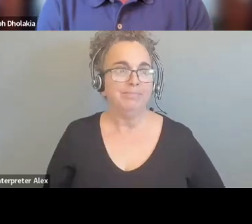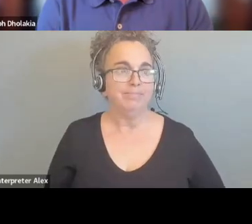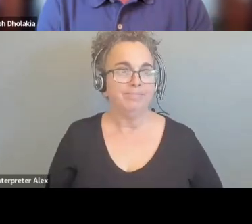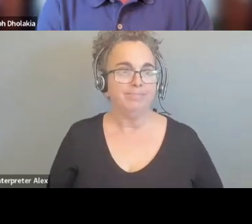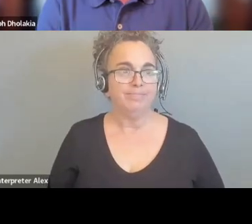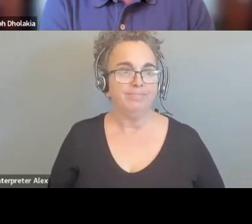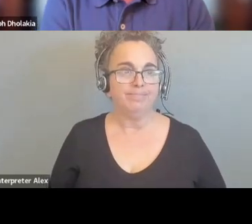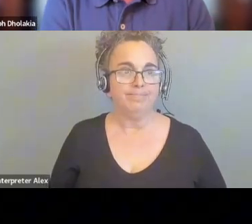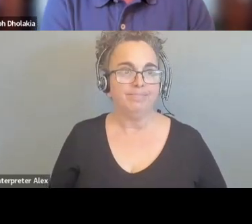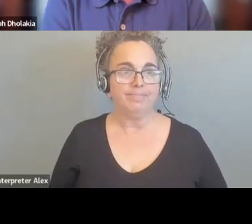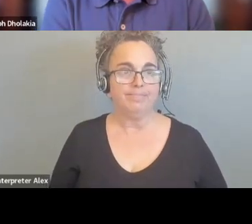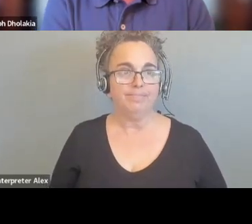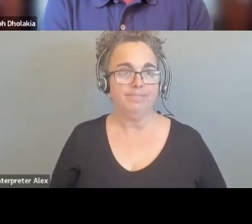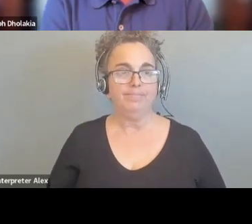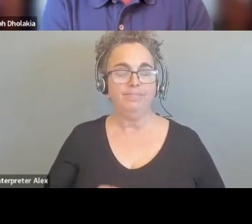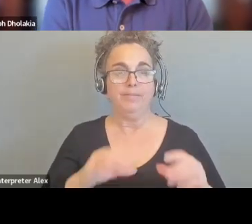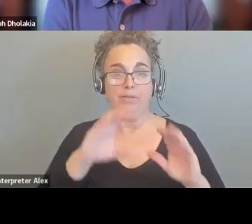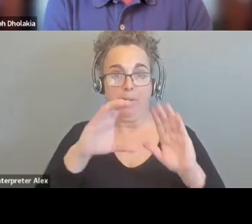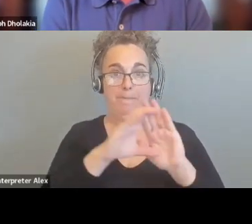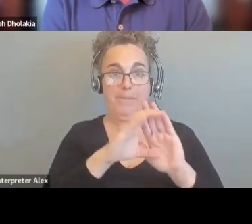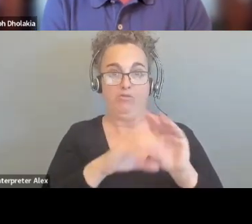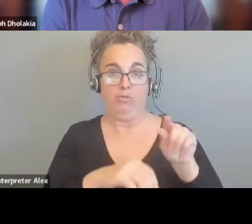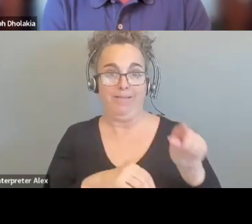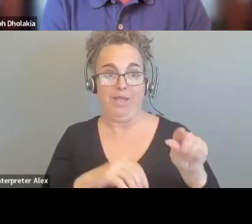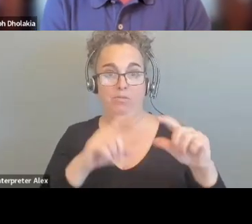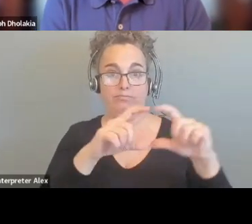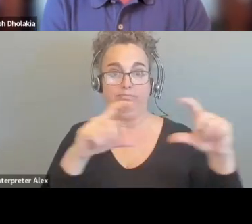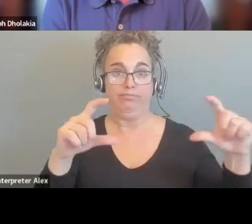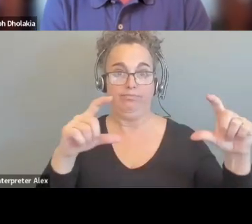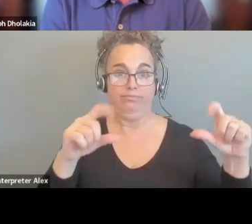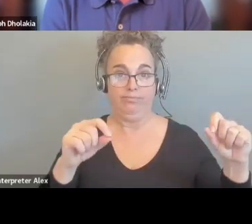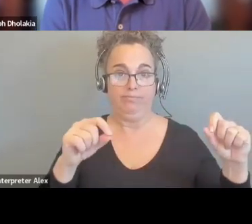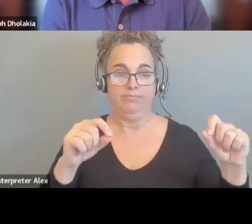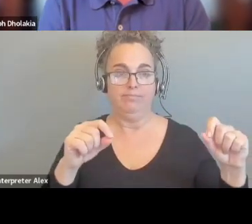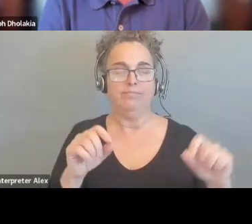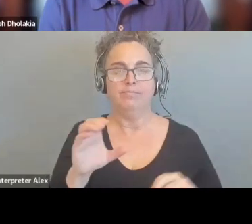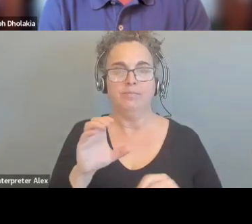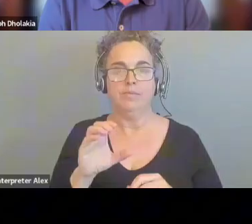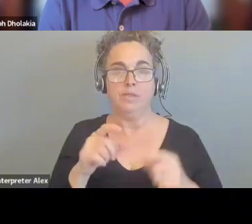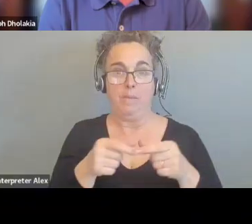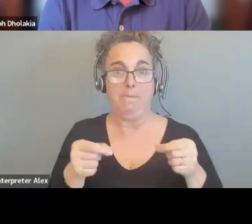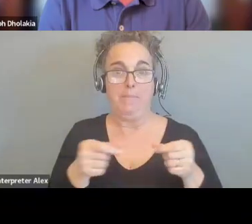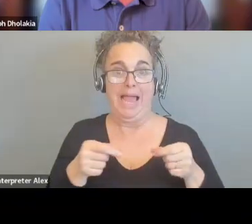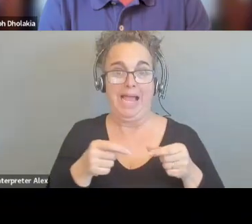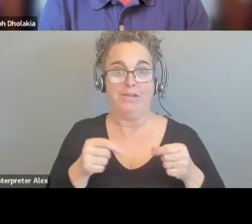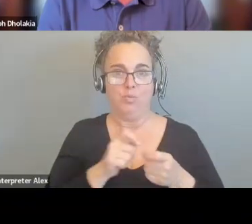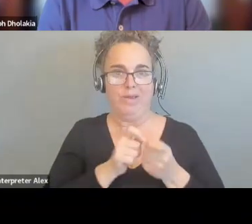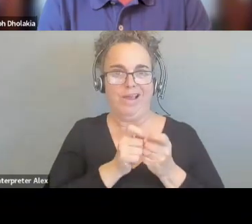Here, this is our code that we, the blocks that we adapted for Microbit.